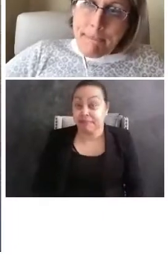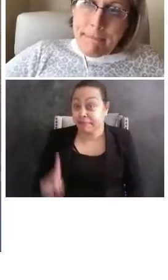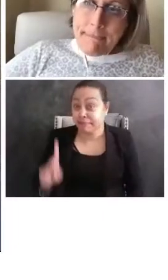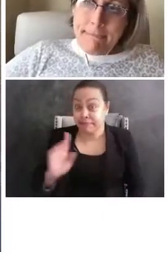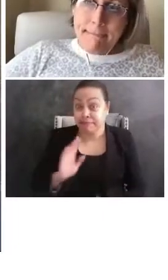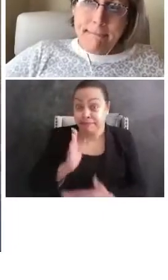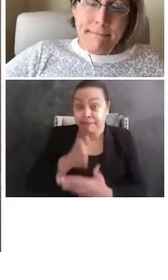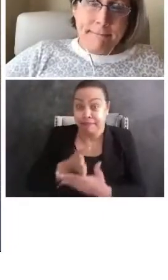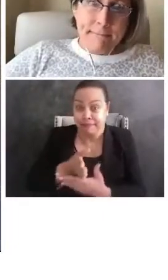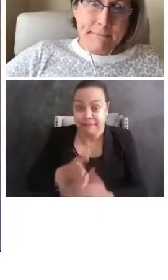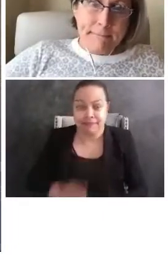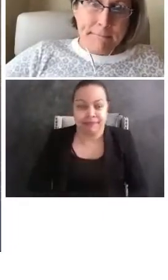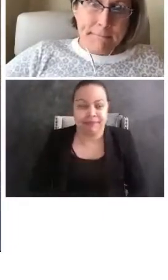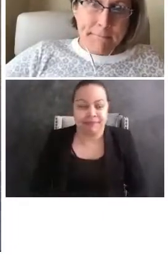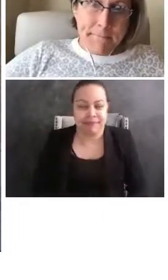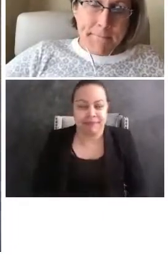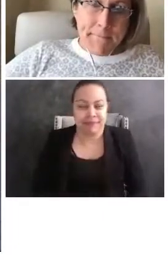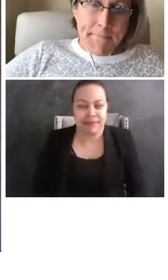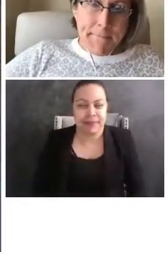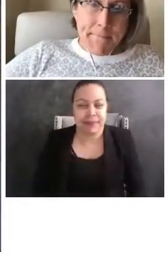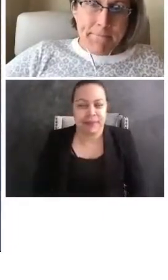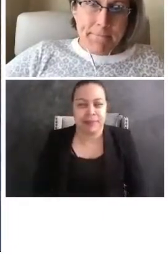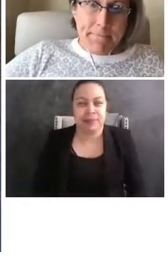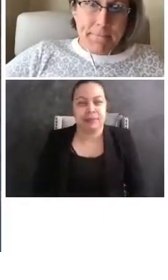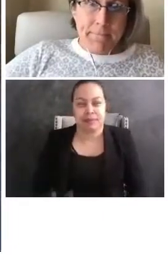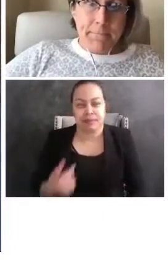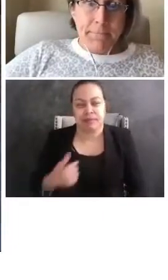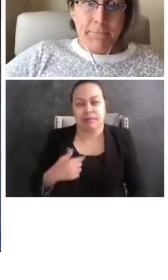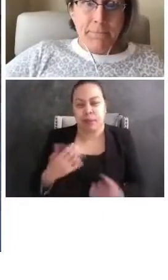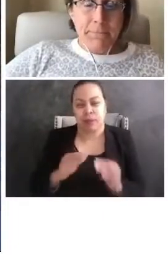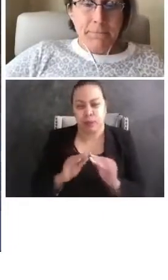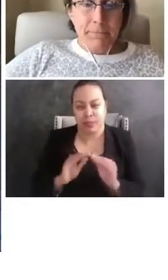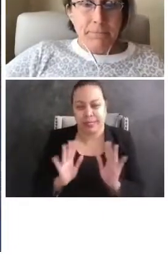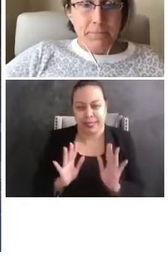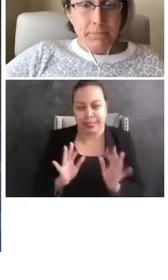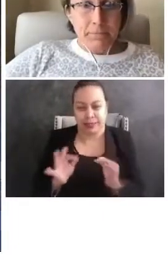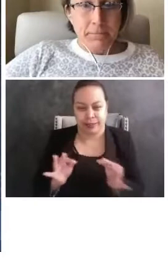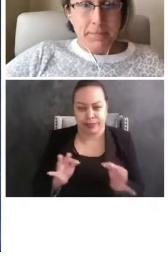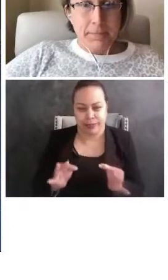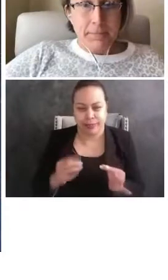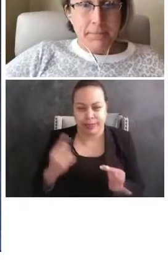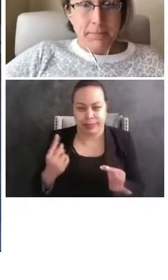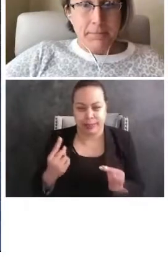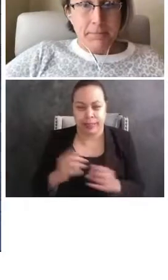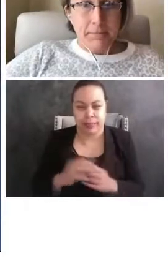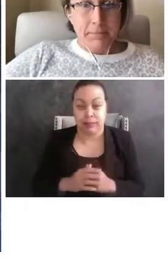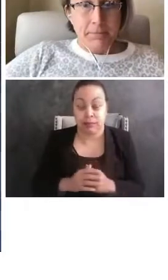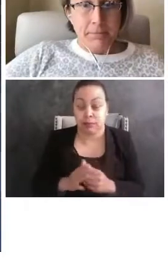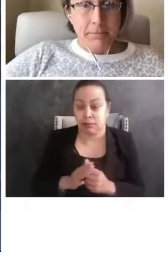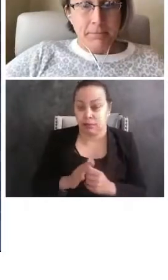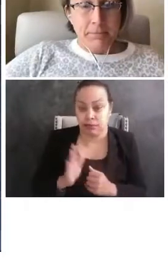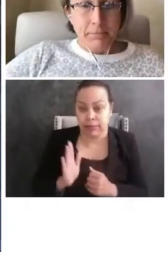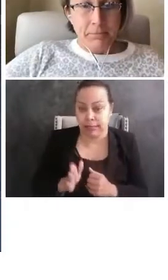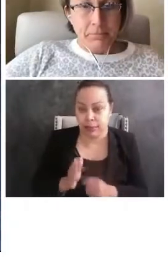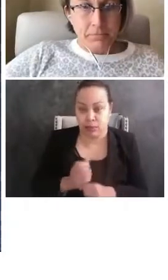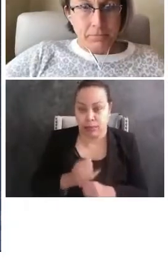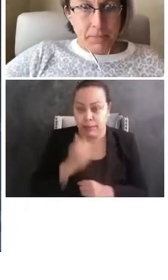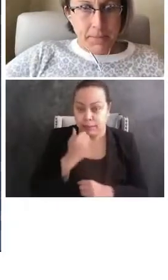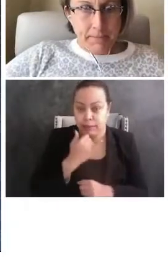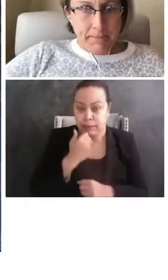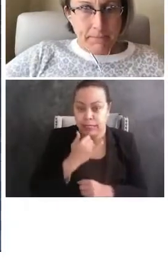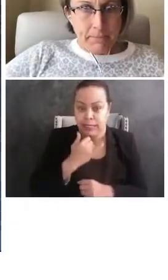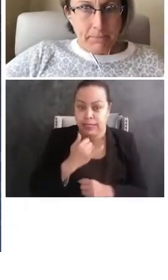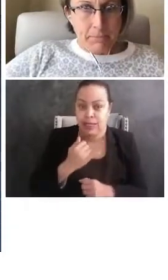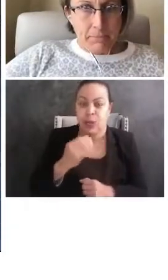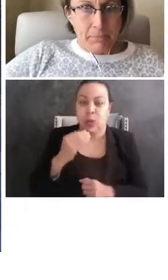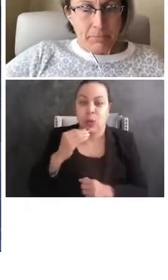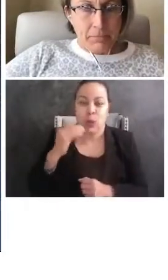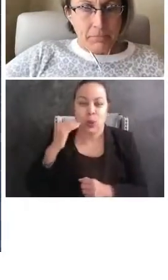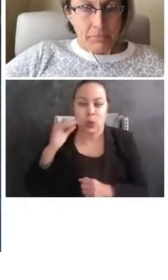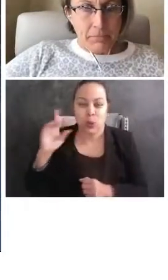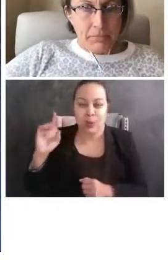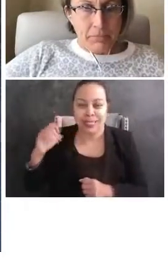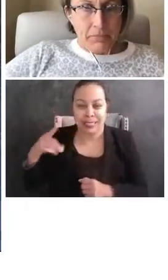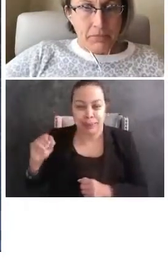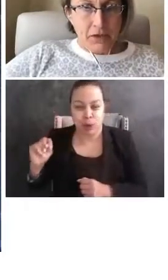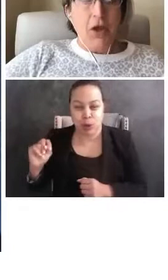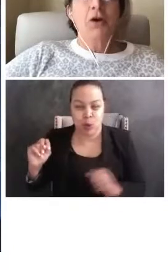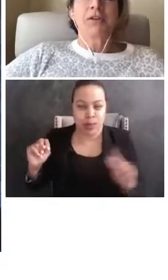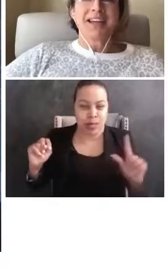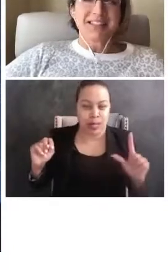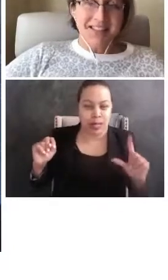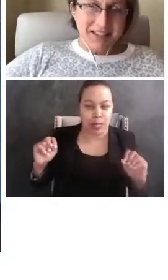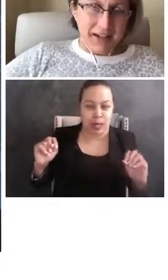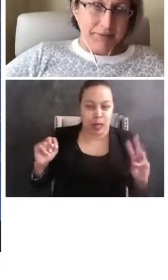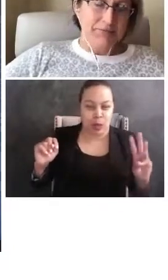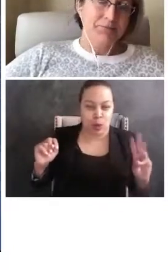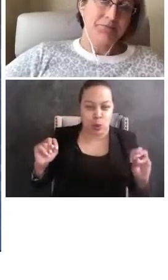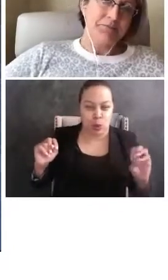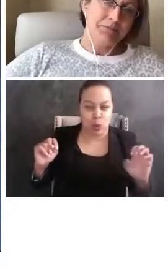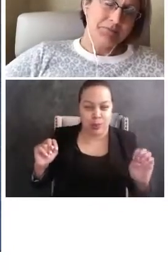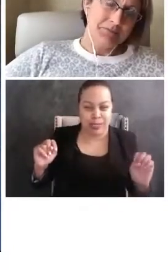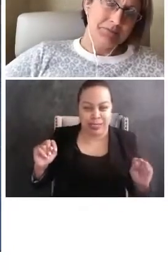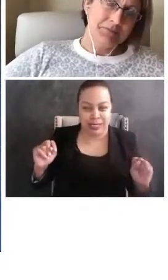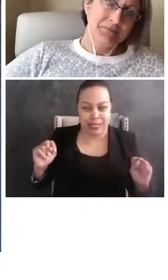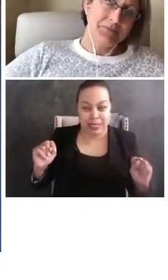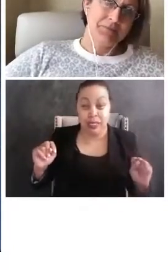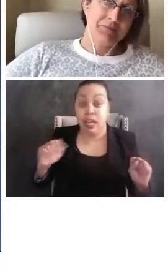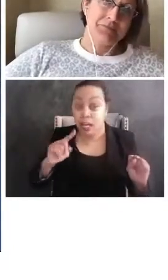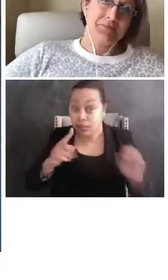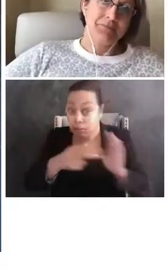Jeffrey: Never make the mistake of Home Depot versus Lowes.